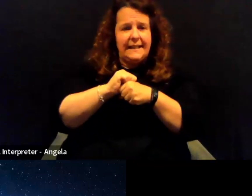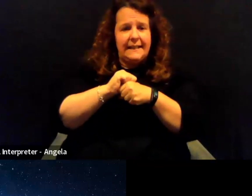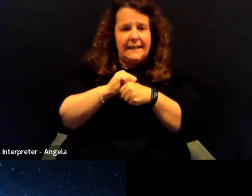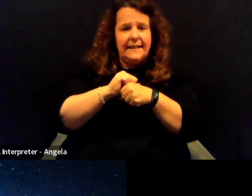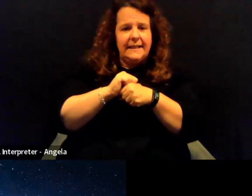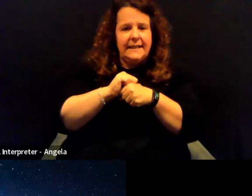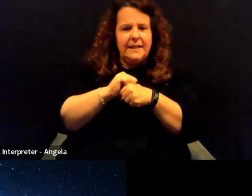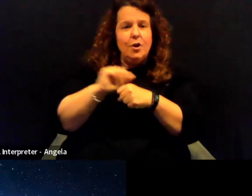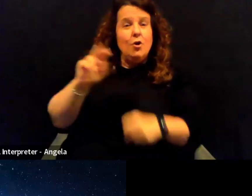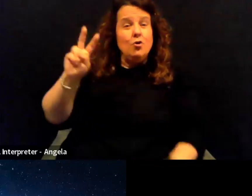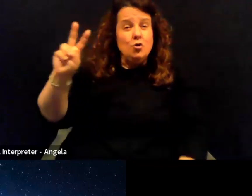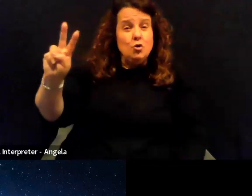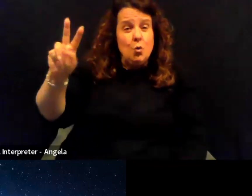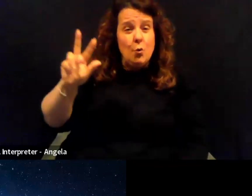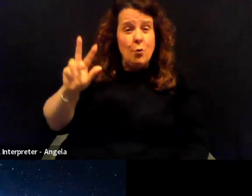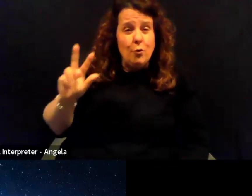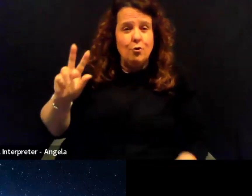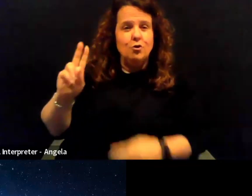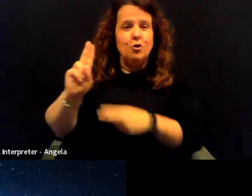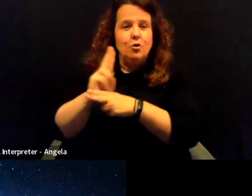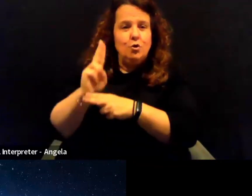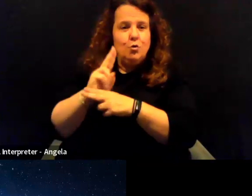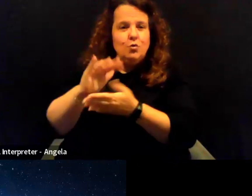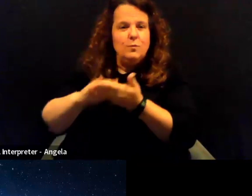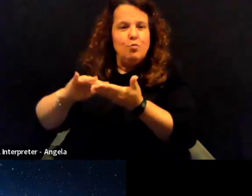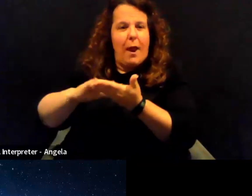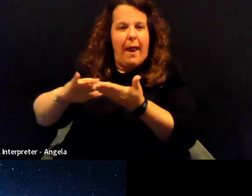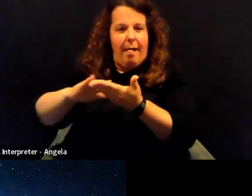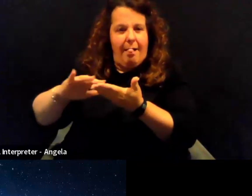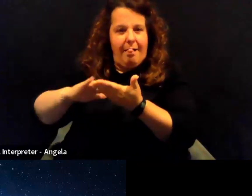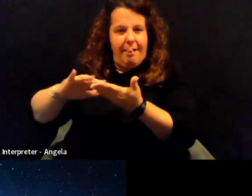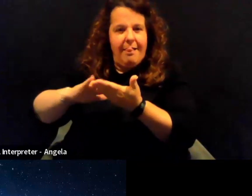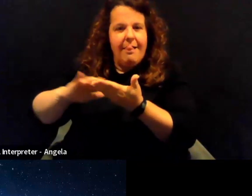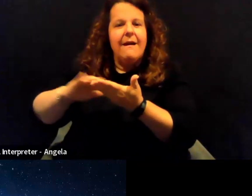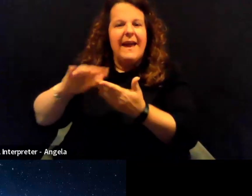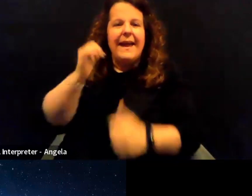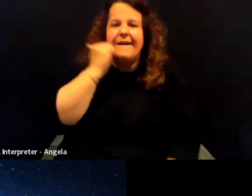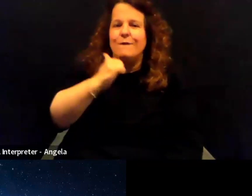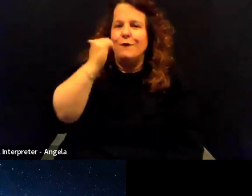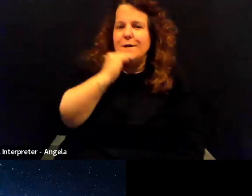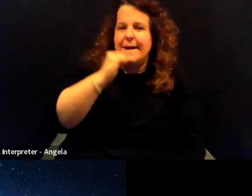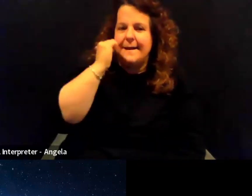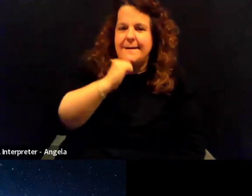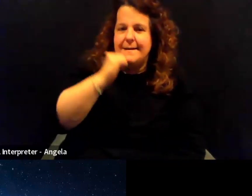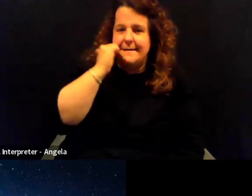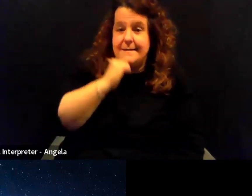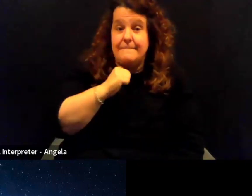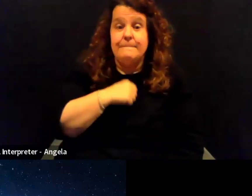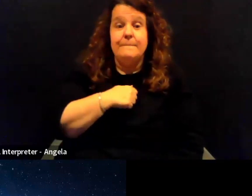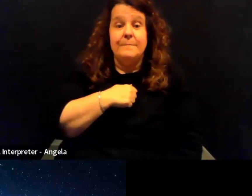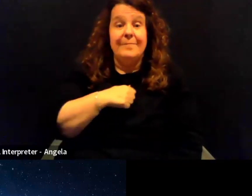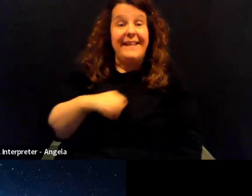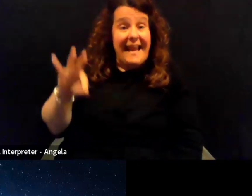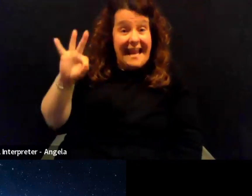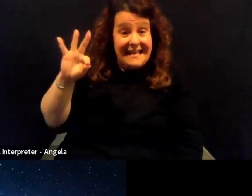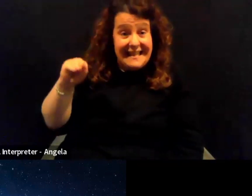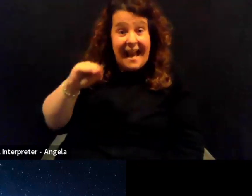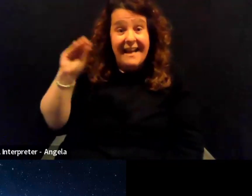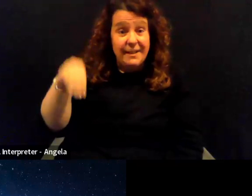two-thirds use braille on the job daily. And 90 percent can read and write in braille.